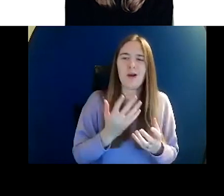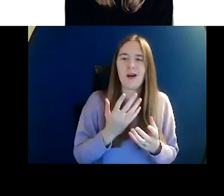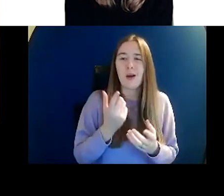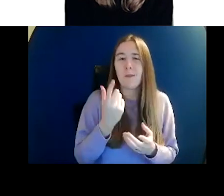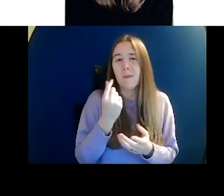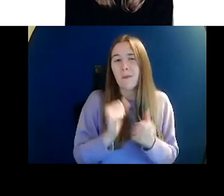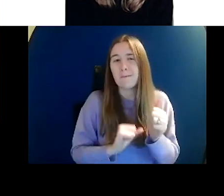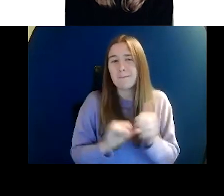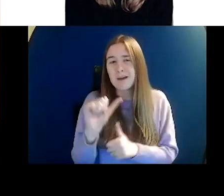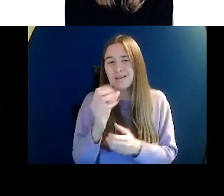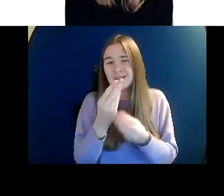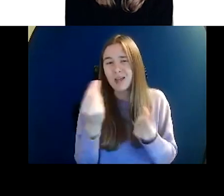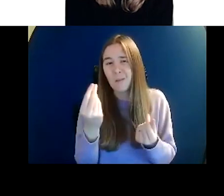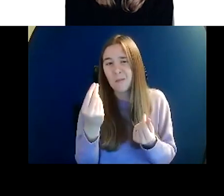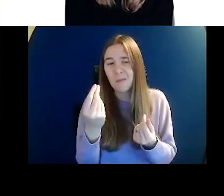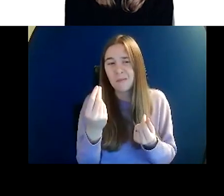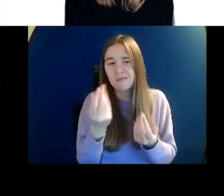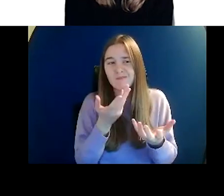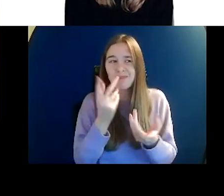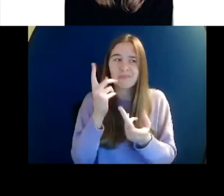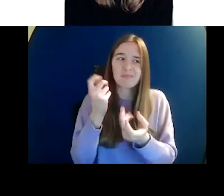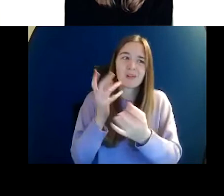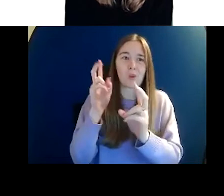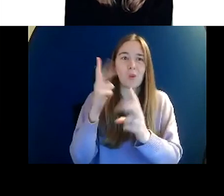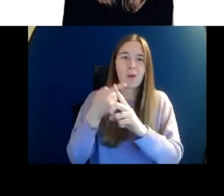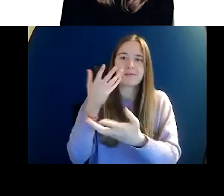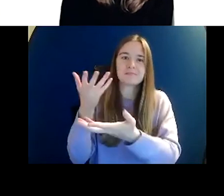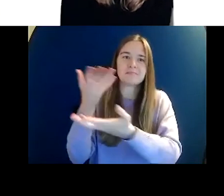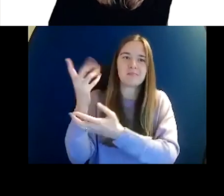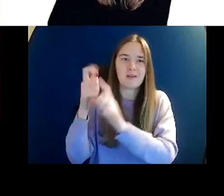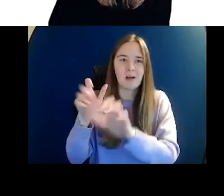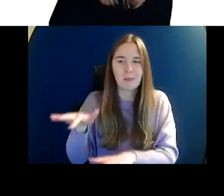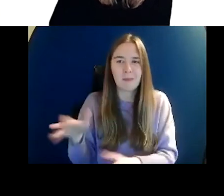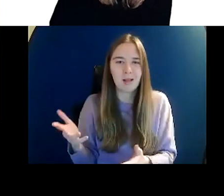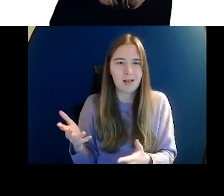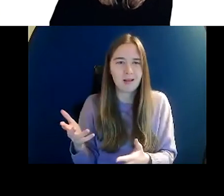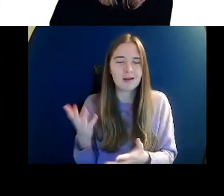maybe tokenistic consultation with young people, and at worst, like the actual emission of them,